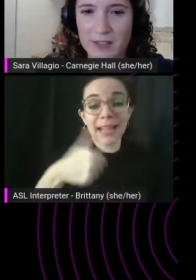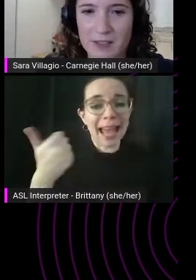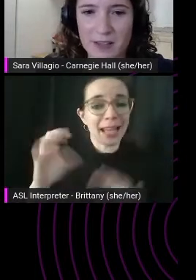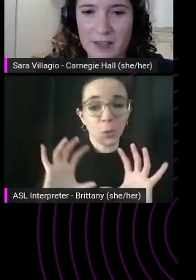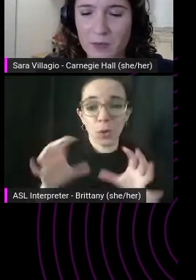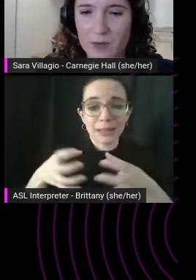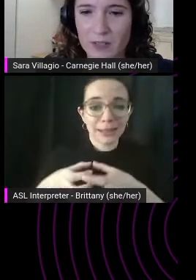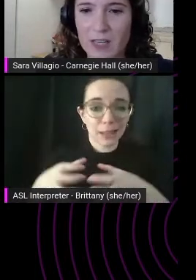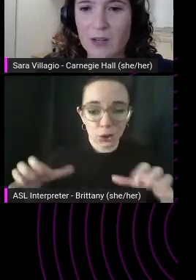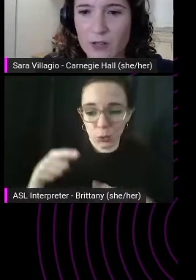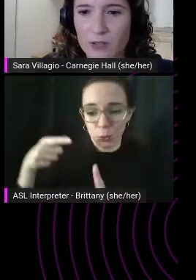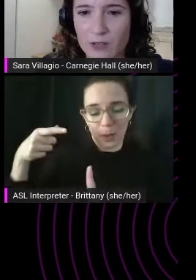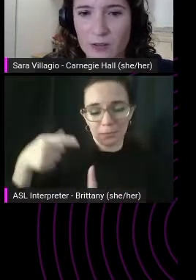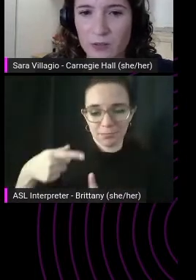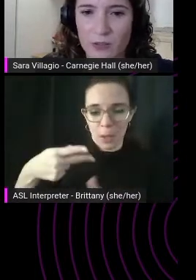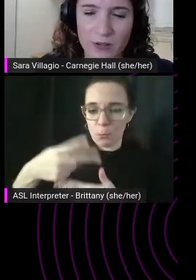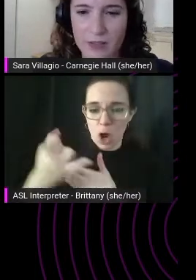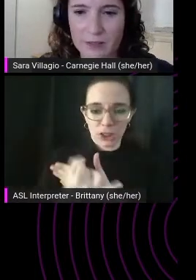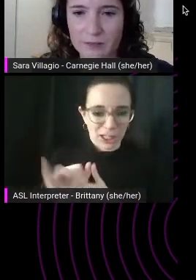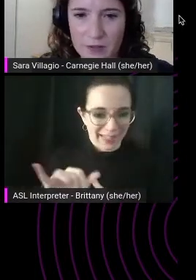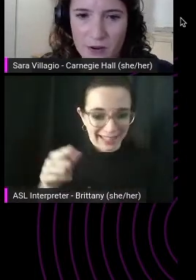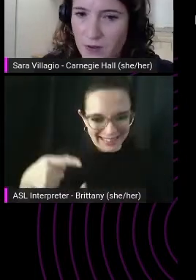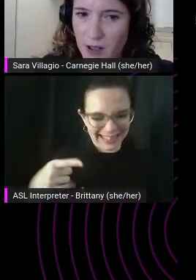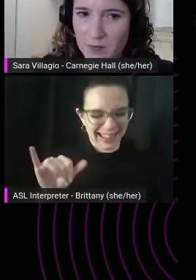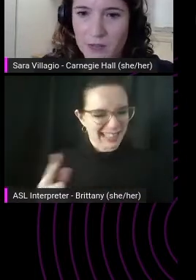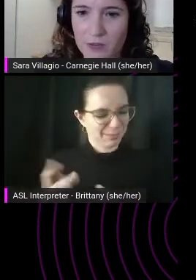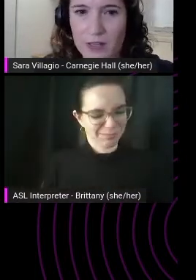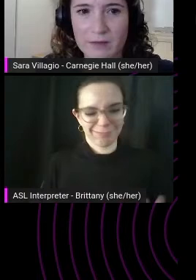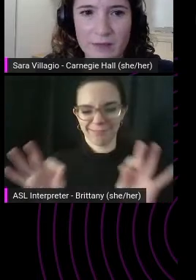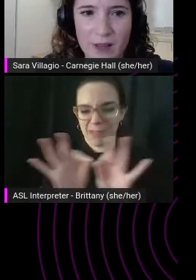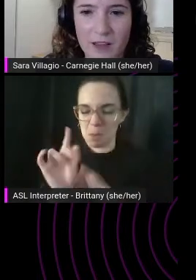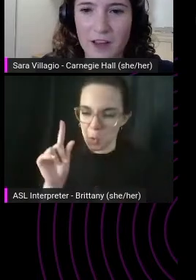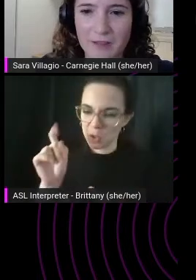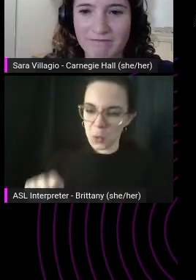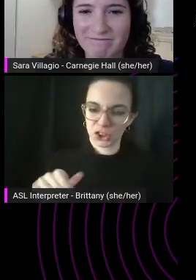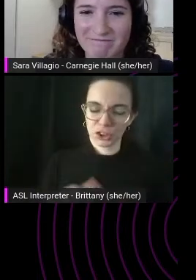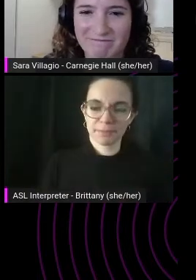this is, I think, one of the key questions that we're addressing. So, absolutely online.